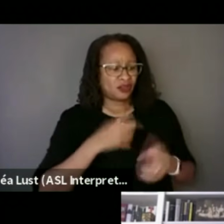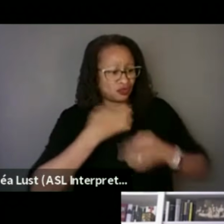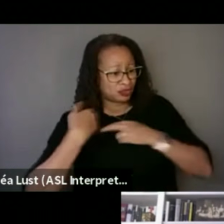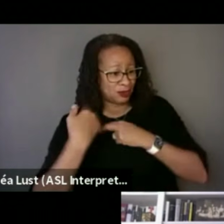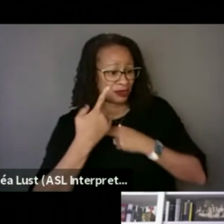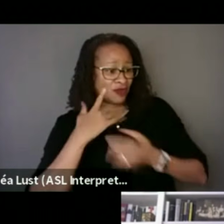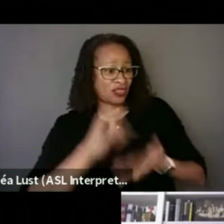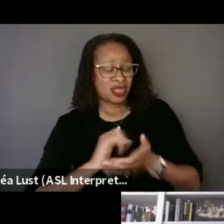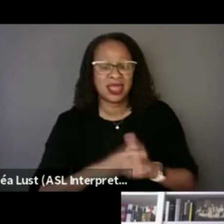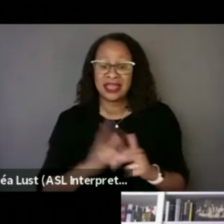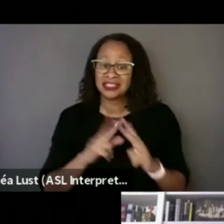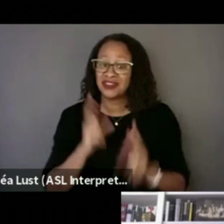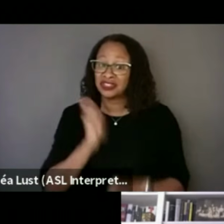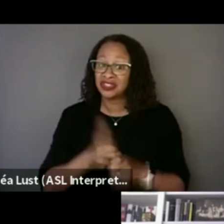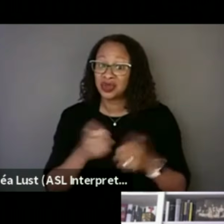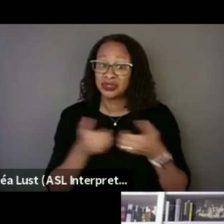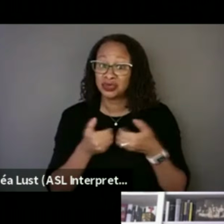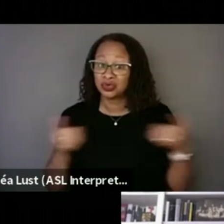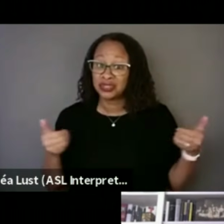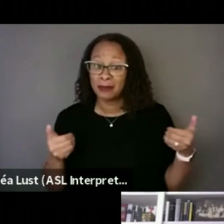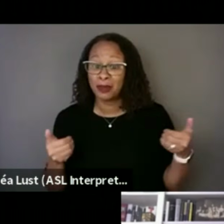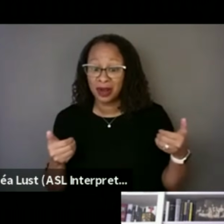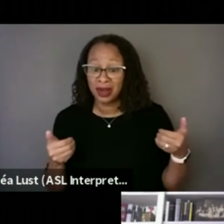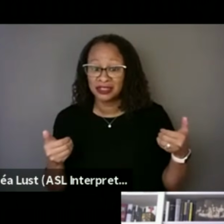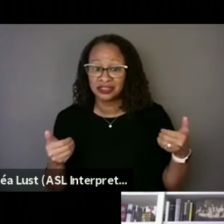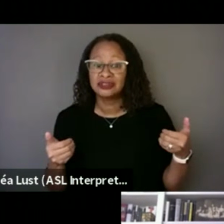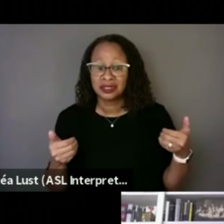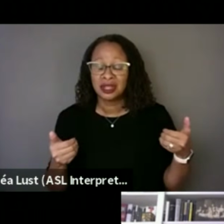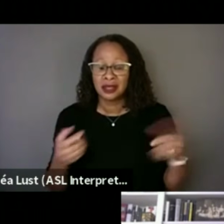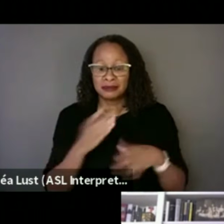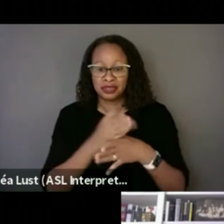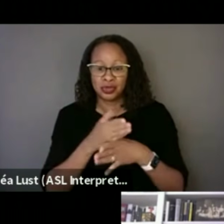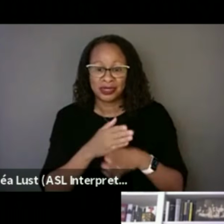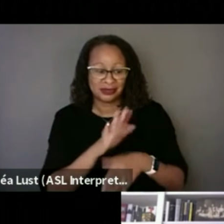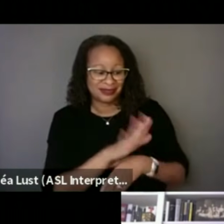And it was very hard to have this separation between